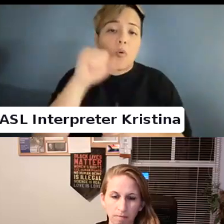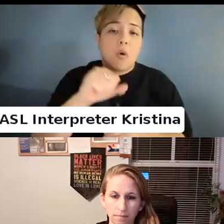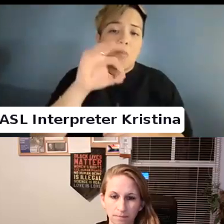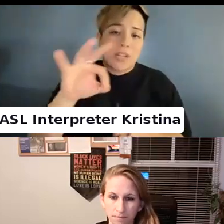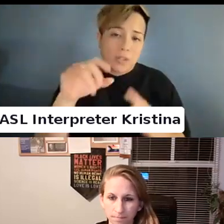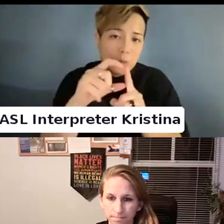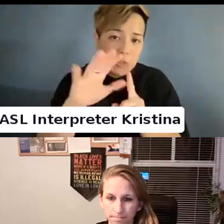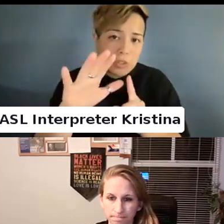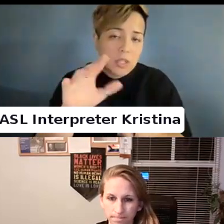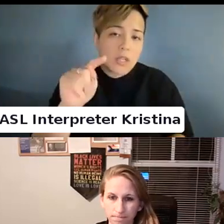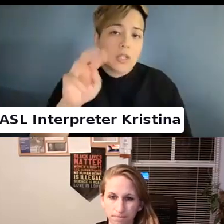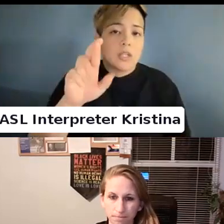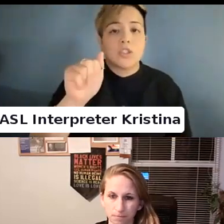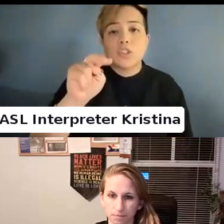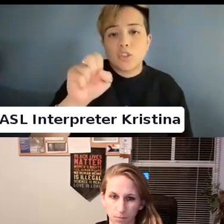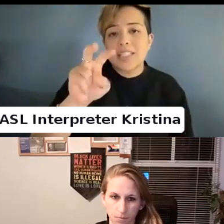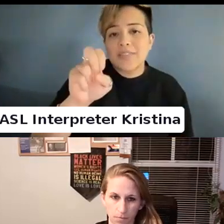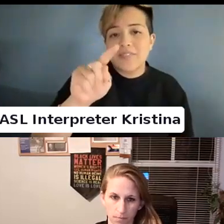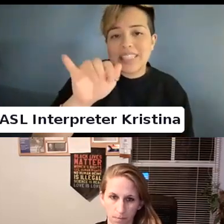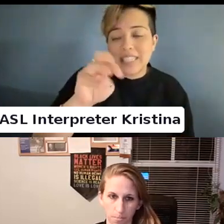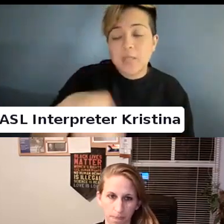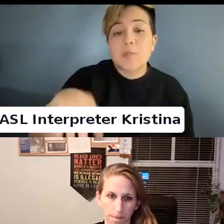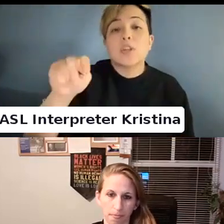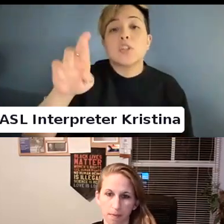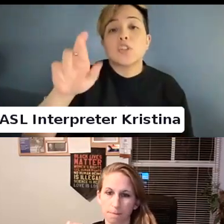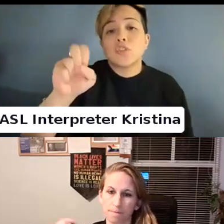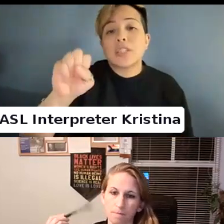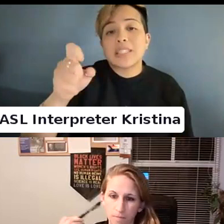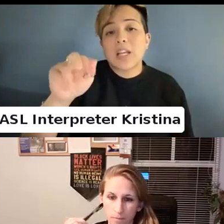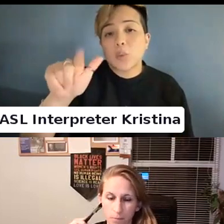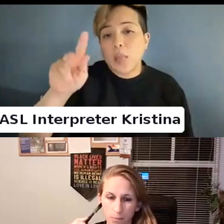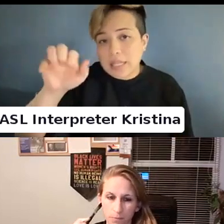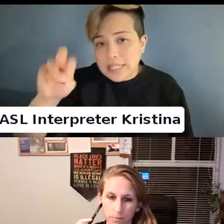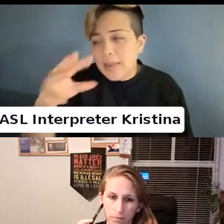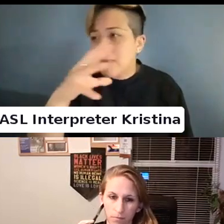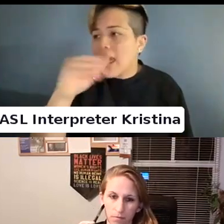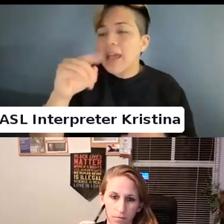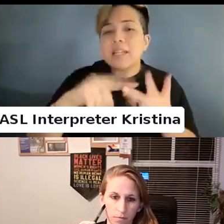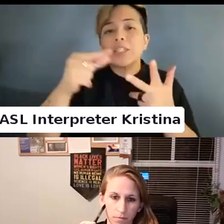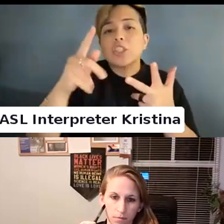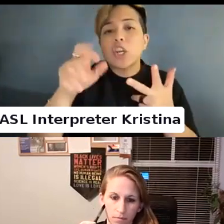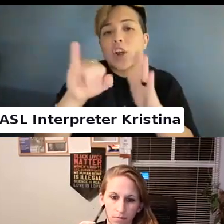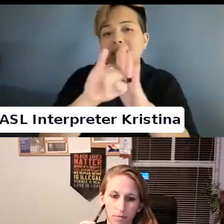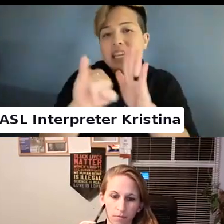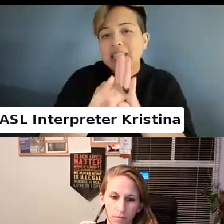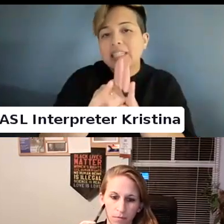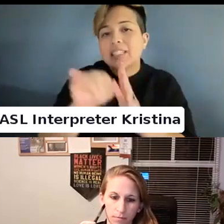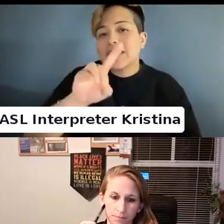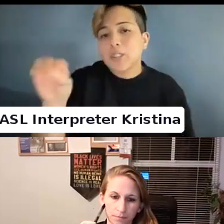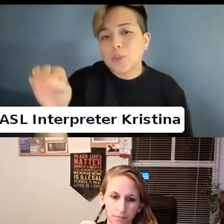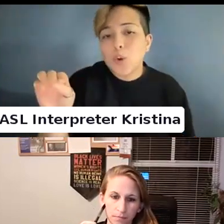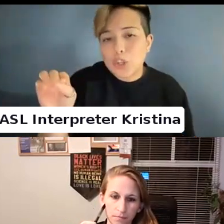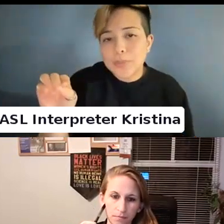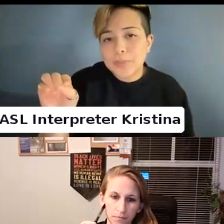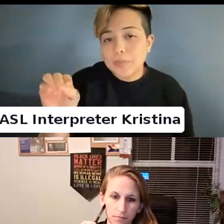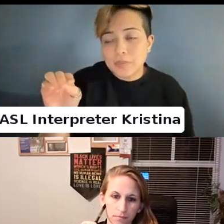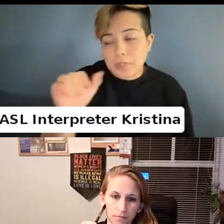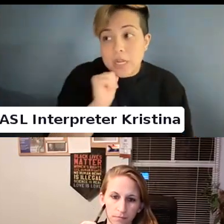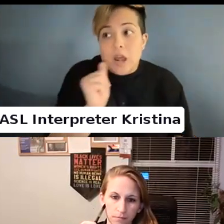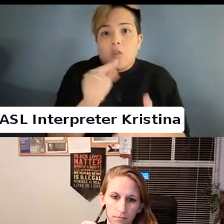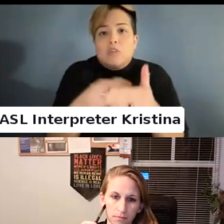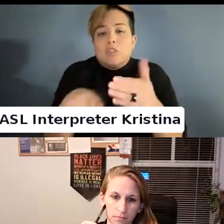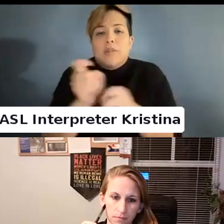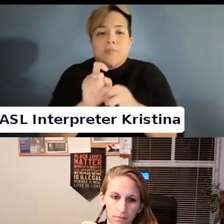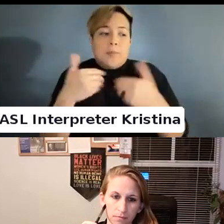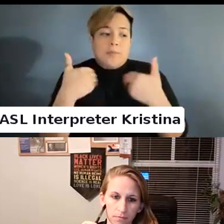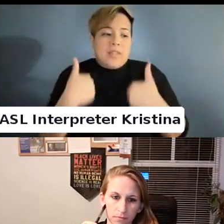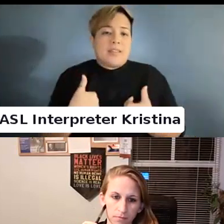but transvestism, transsexualism, gender identity disorders, not resulting from a physical impairment